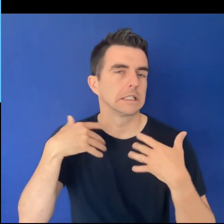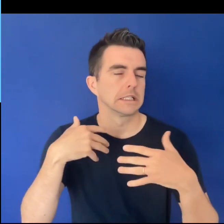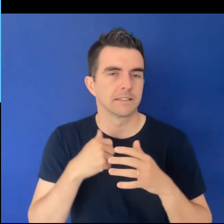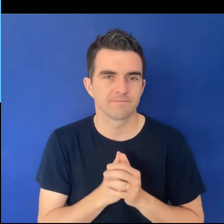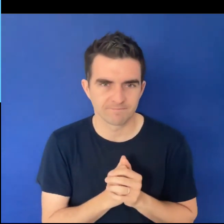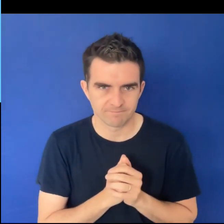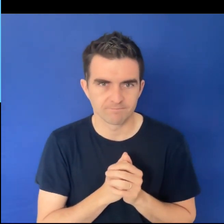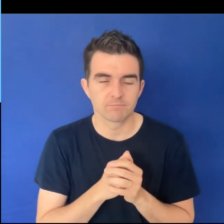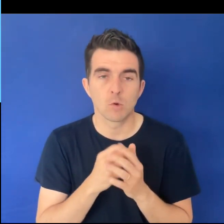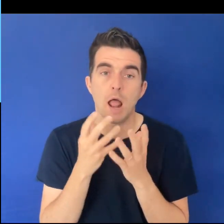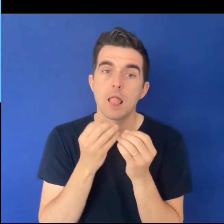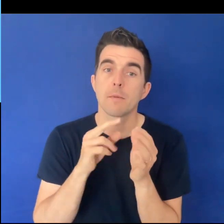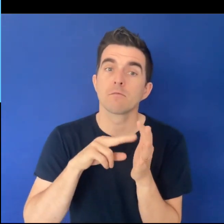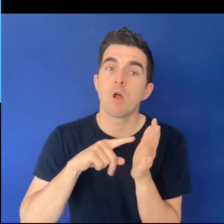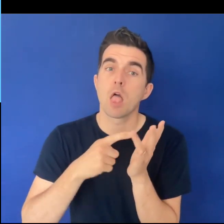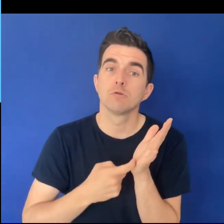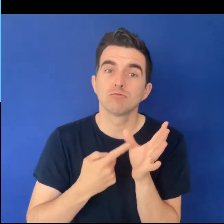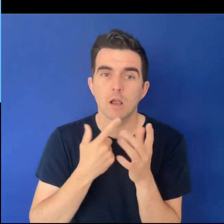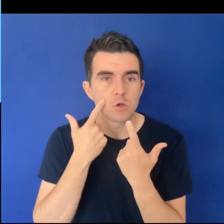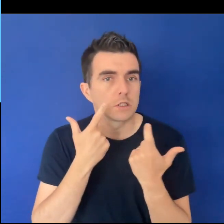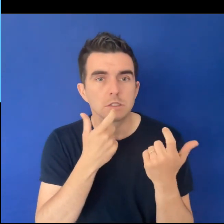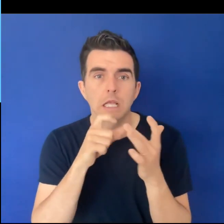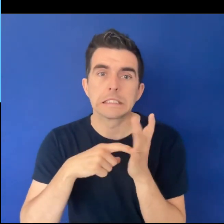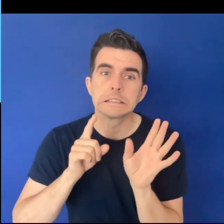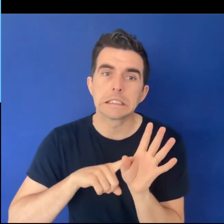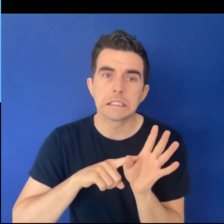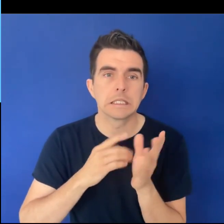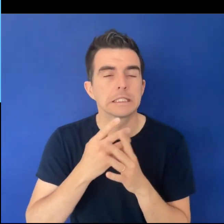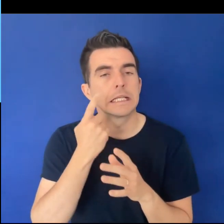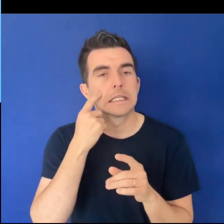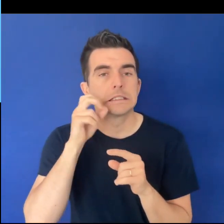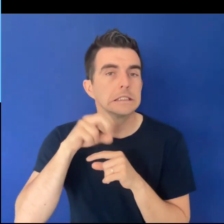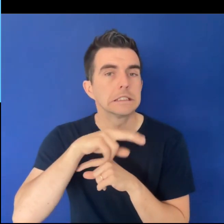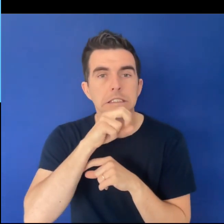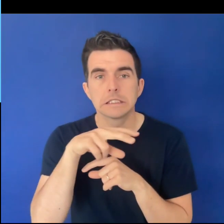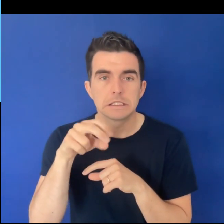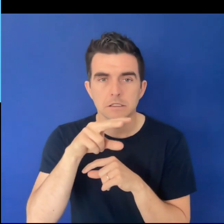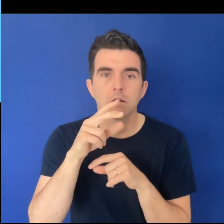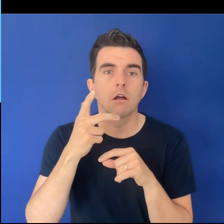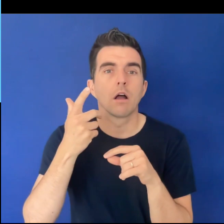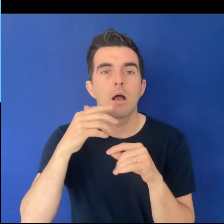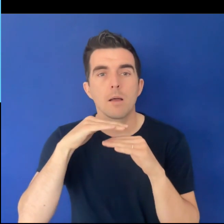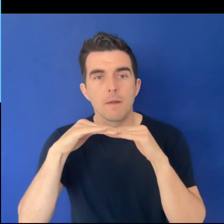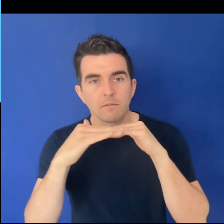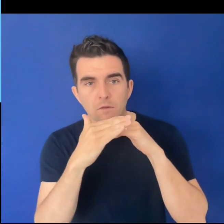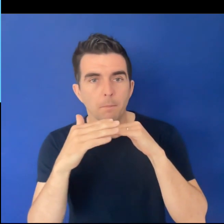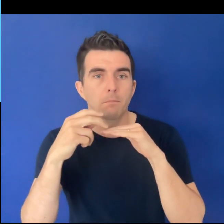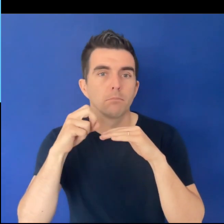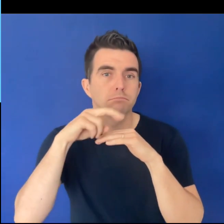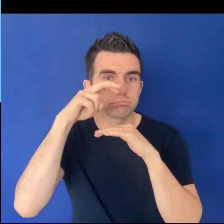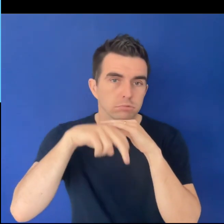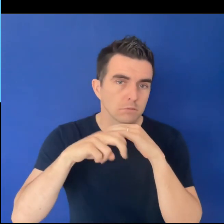To help Flora traverse the city, there is an easy platforming option that disables disappearing platforms that would otherwise require precise